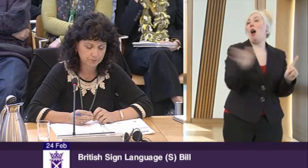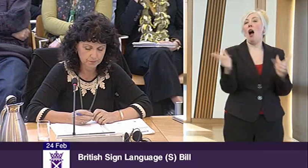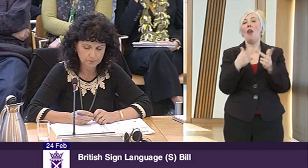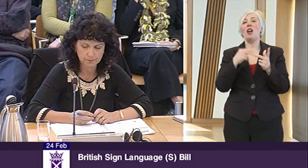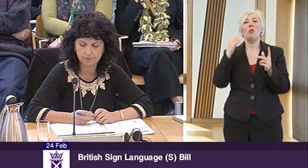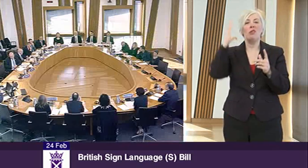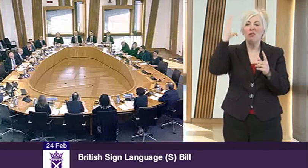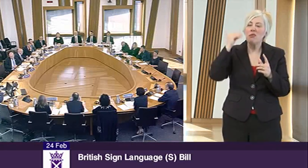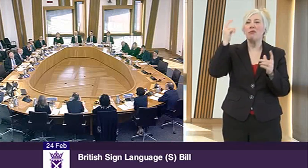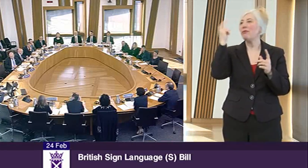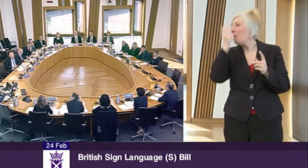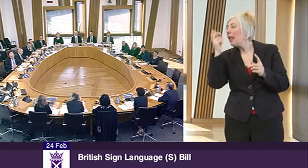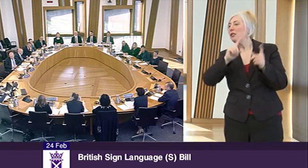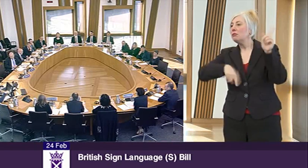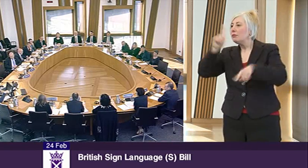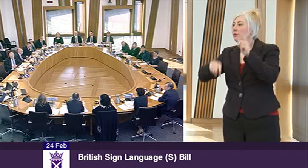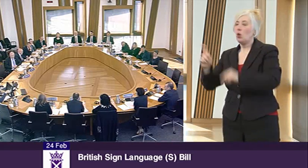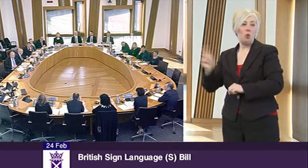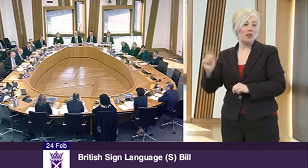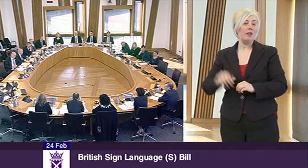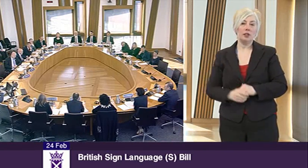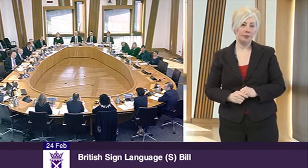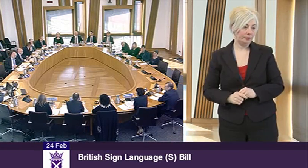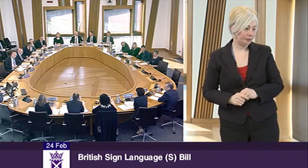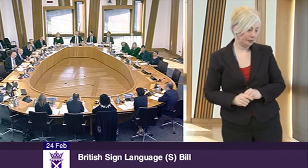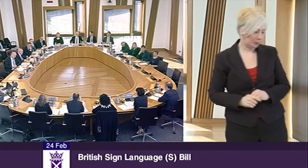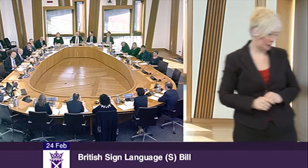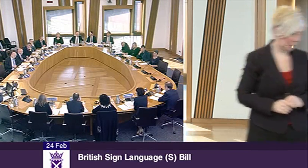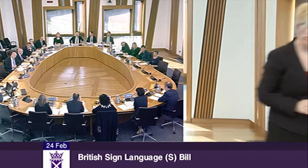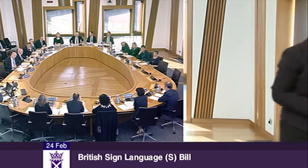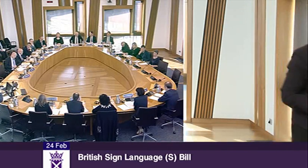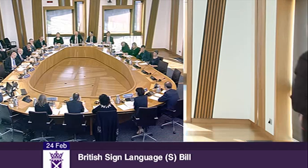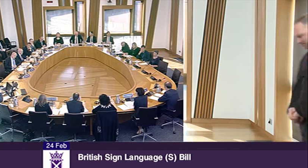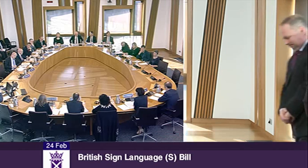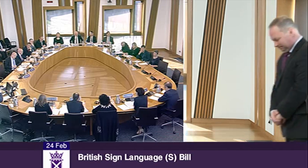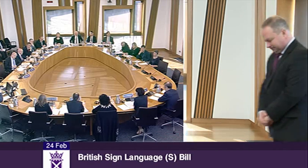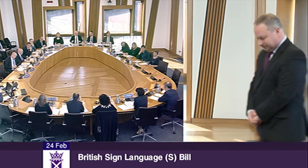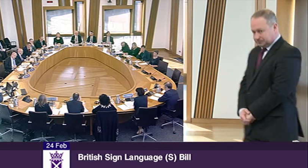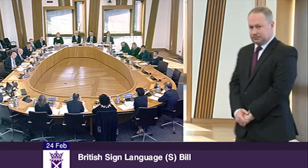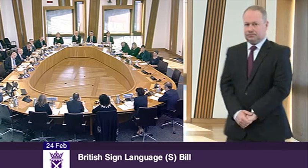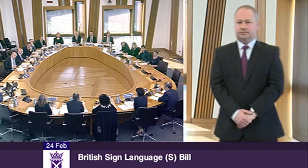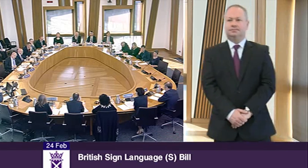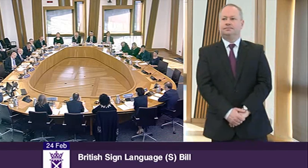Lorraine Vallance: We have similar concerns. At the moment, we are probably in the unique